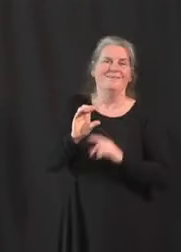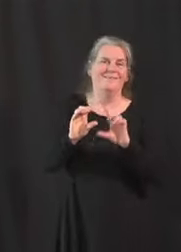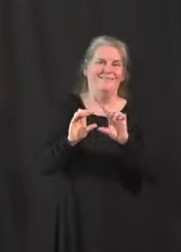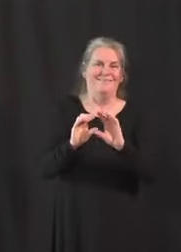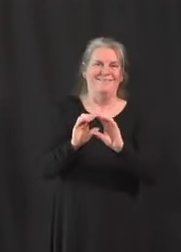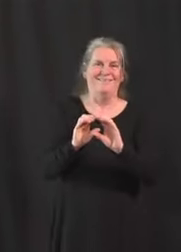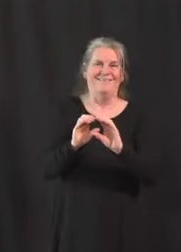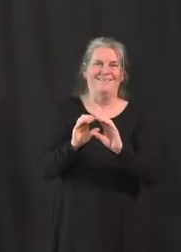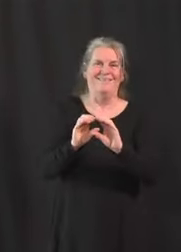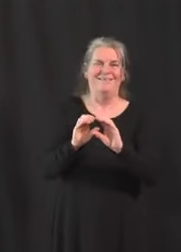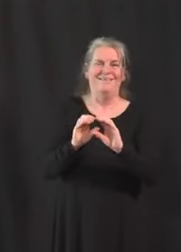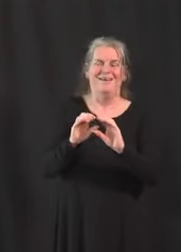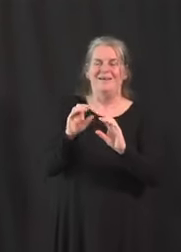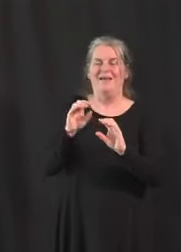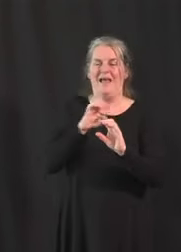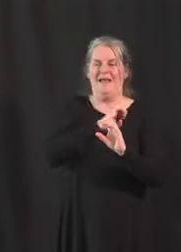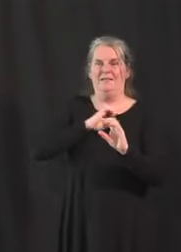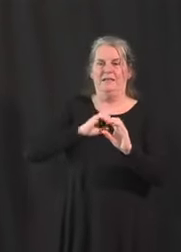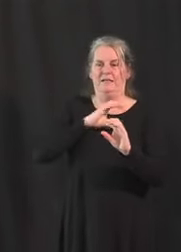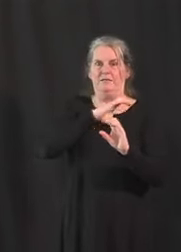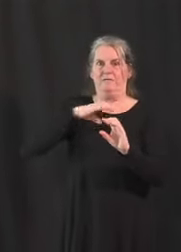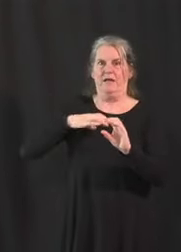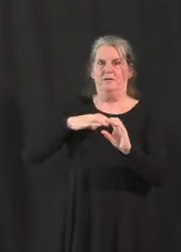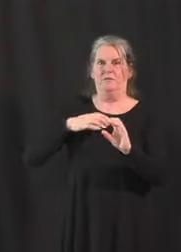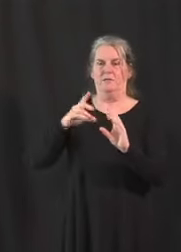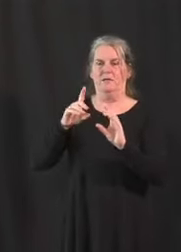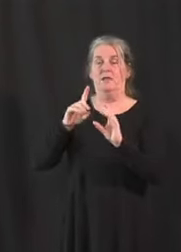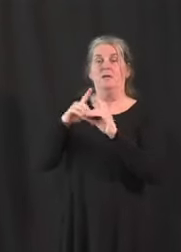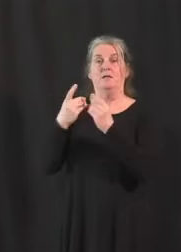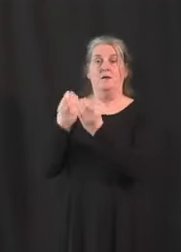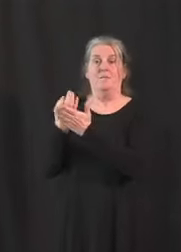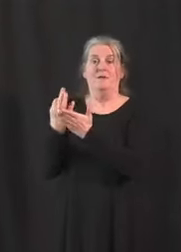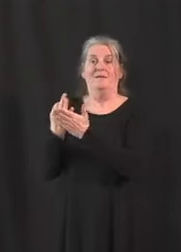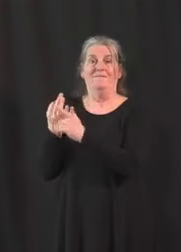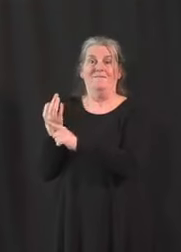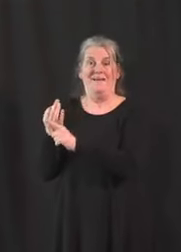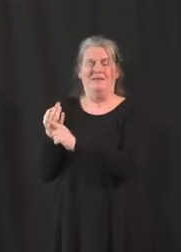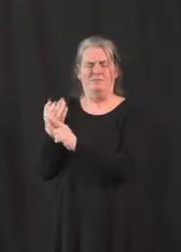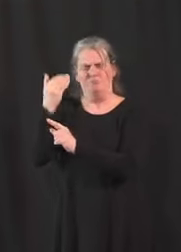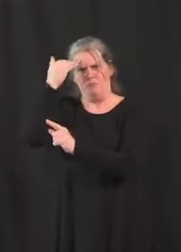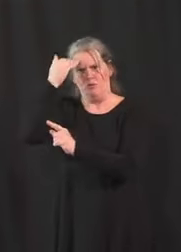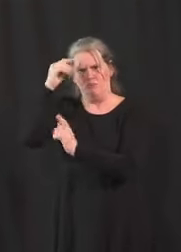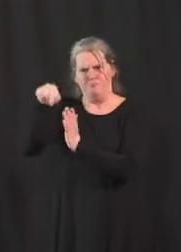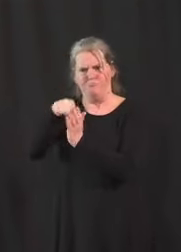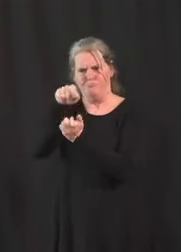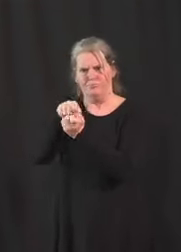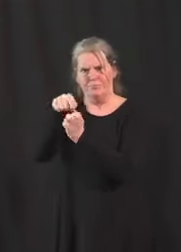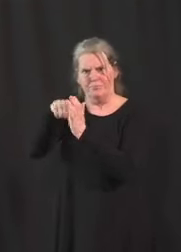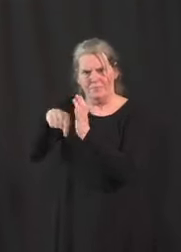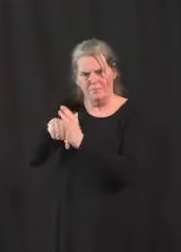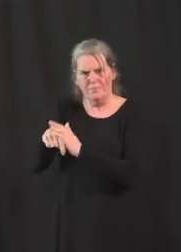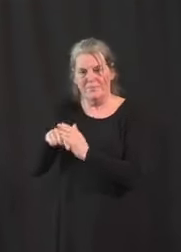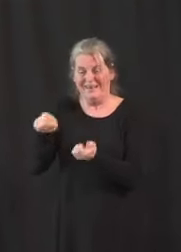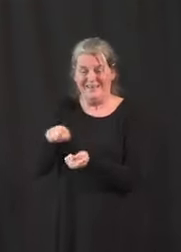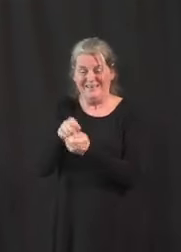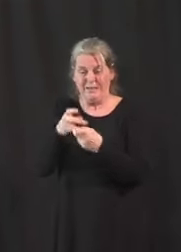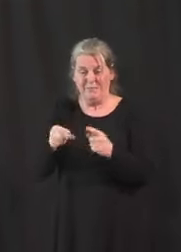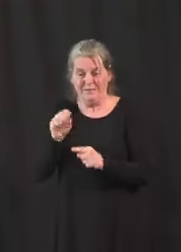OF FINANCE THAT ARE REALLY IN THE TRENCHES OF COMMUNICATING WITH YUKONERS, WHETHER IT BE